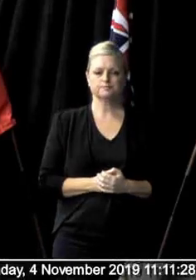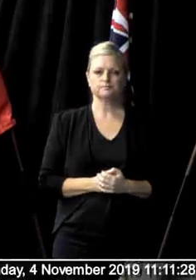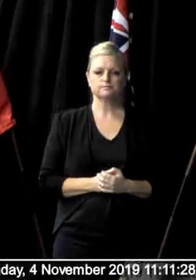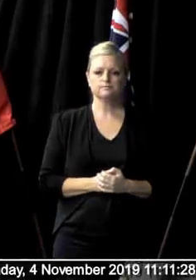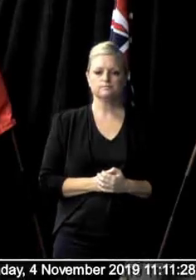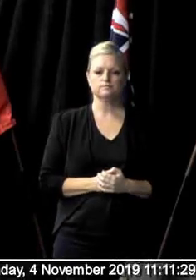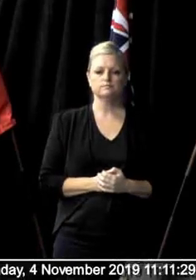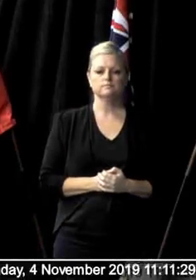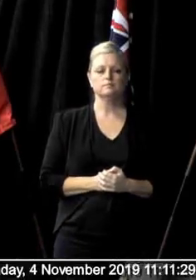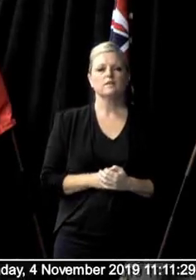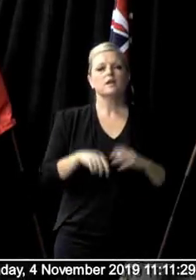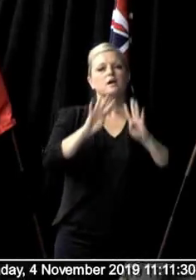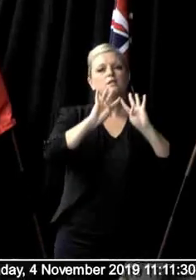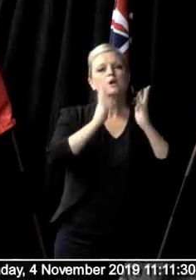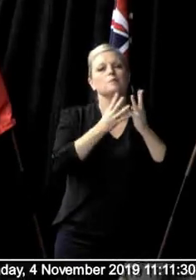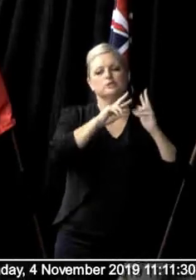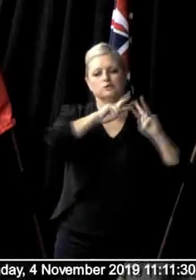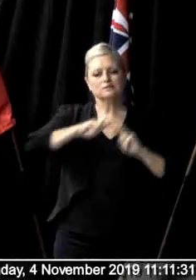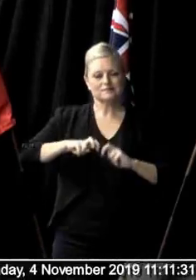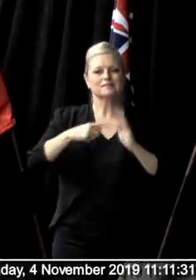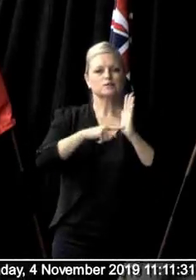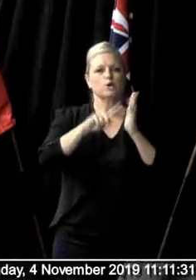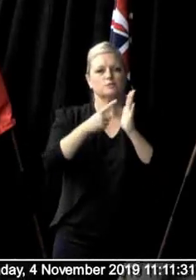The Commission’s Terms of Reference require the Commission to look at what